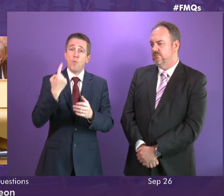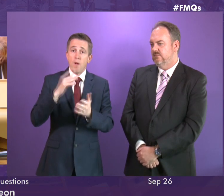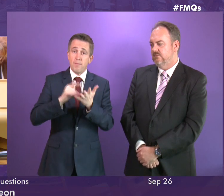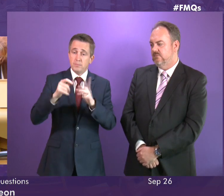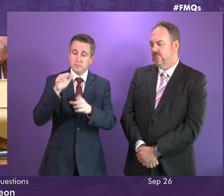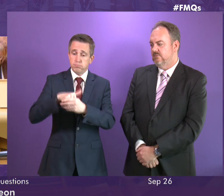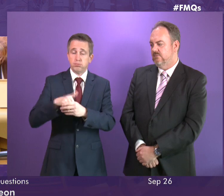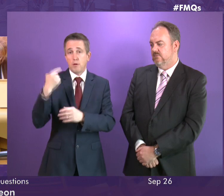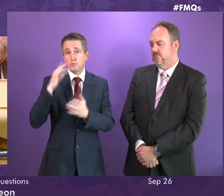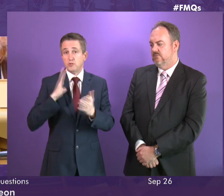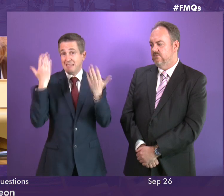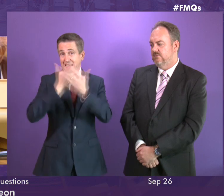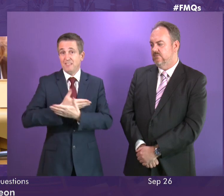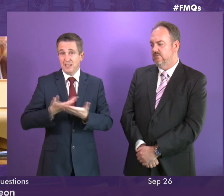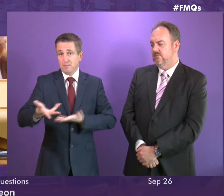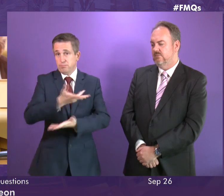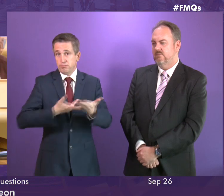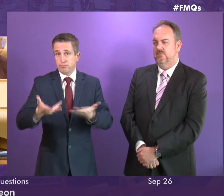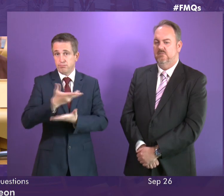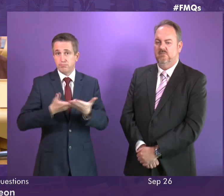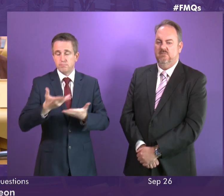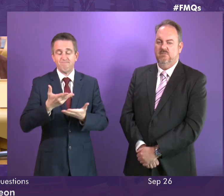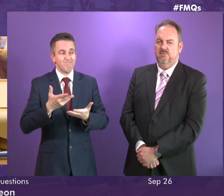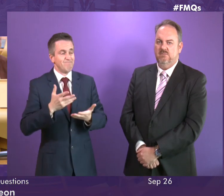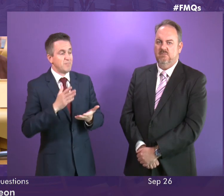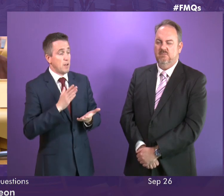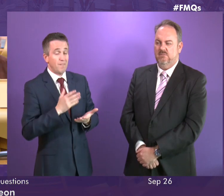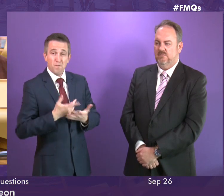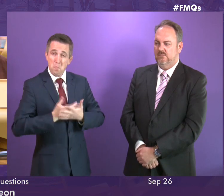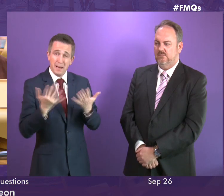on the issue on Sunday evening. Obviously, the situation is devastating for the many